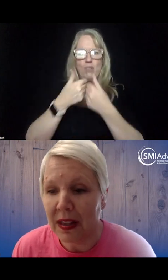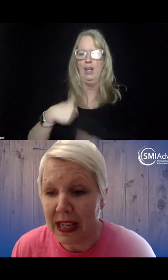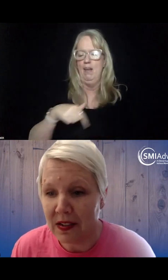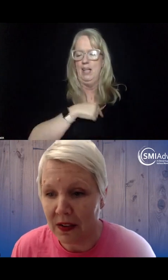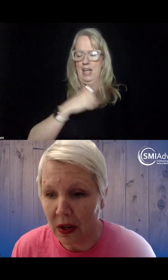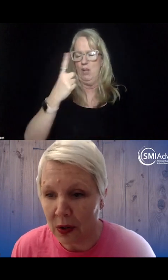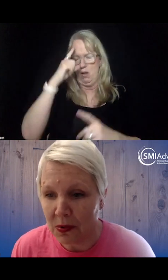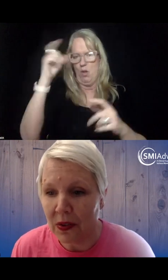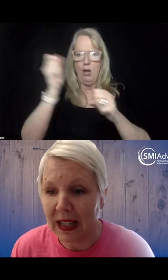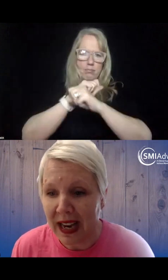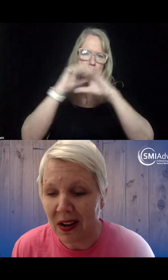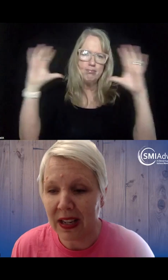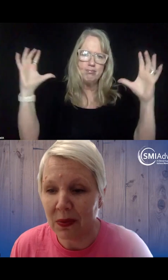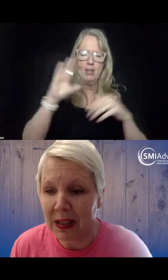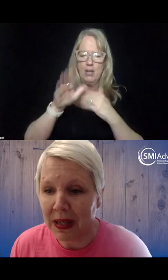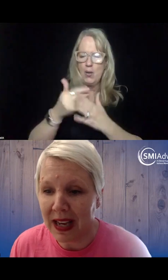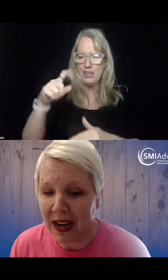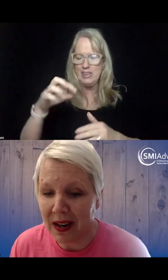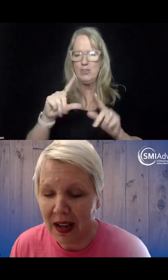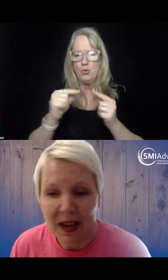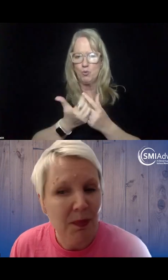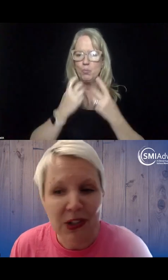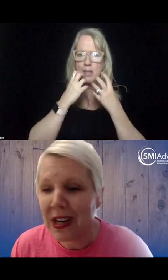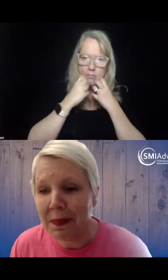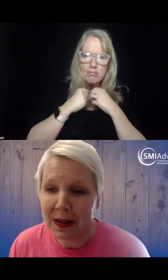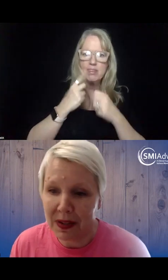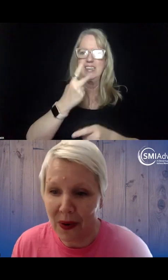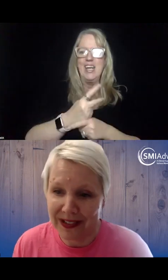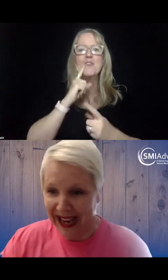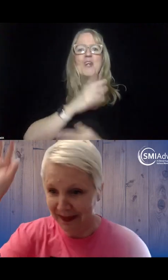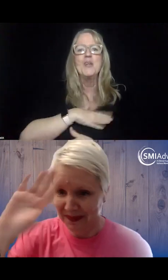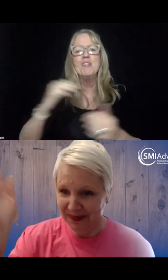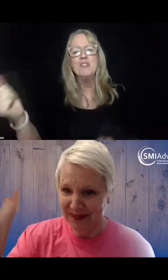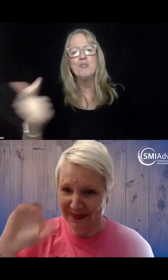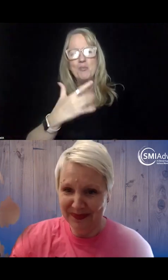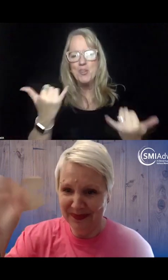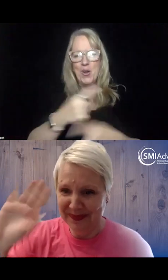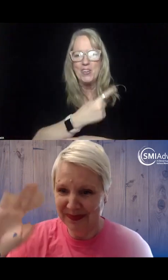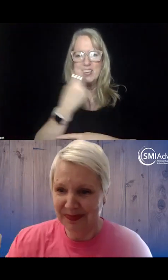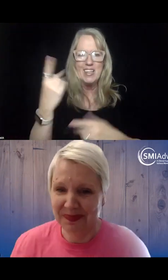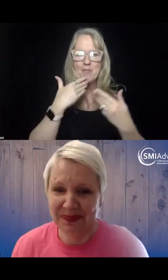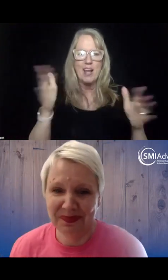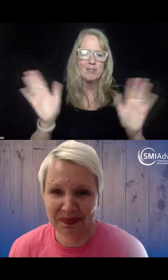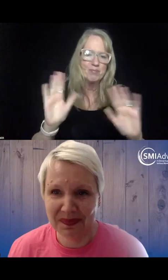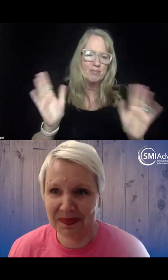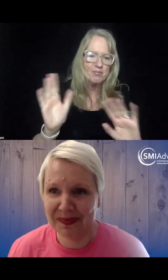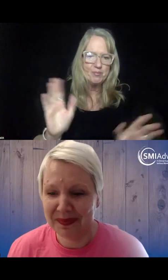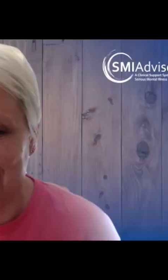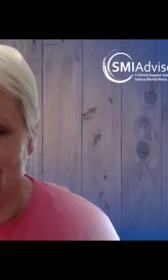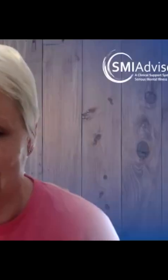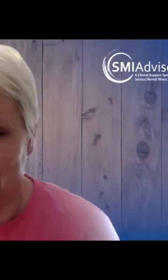NEEDS OF THE GROUP CARE. APPRECIATE BEING WITH YOU ALL.